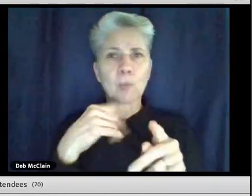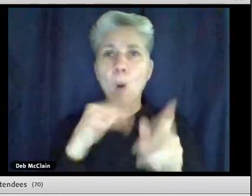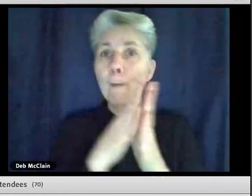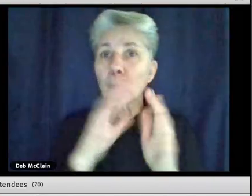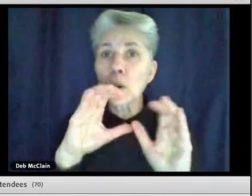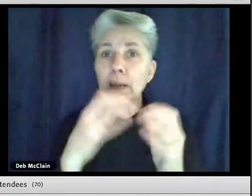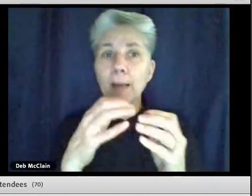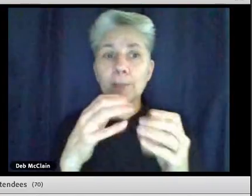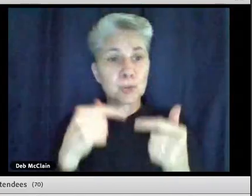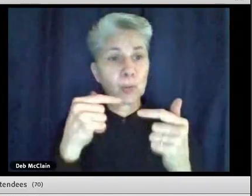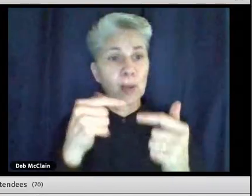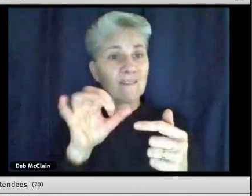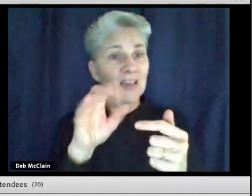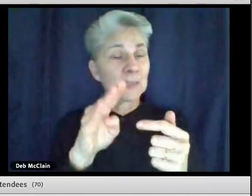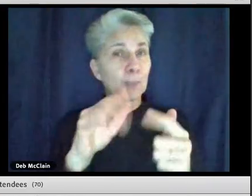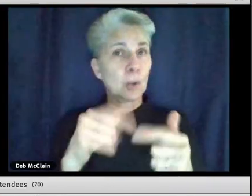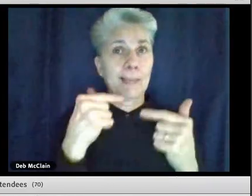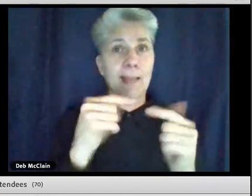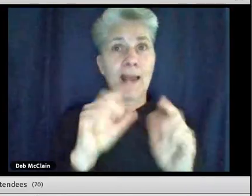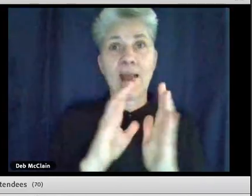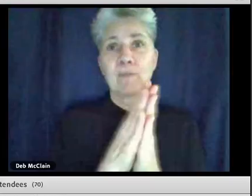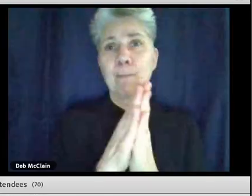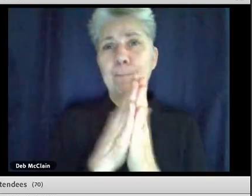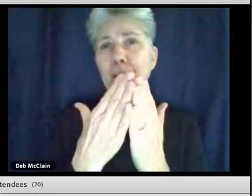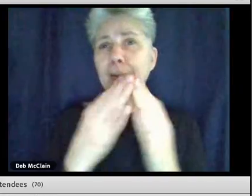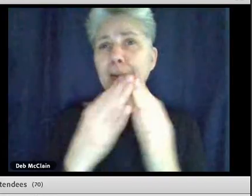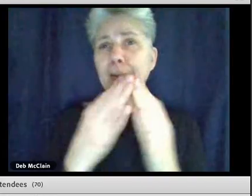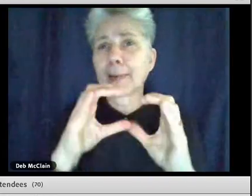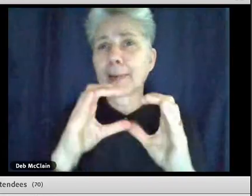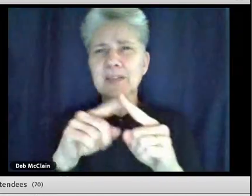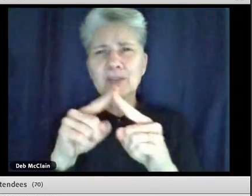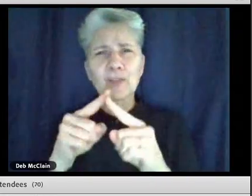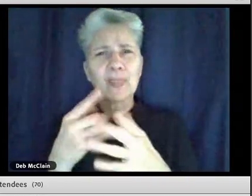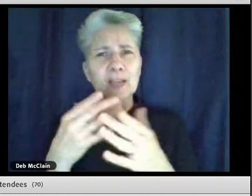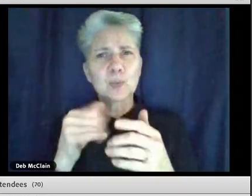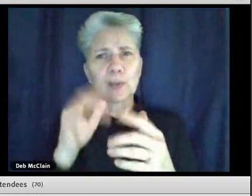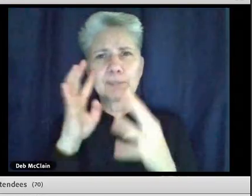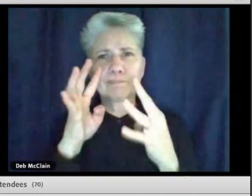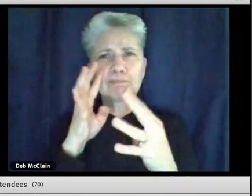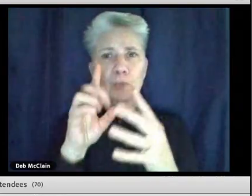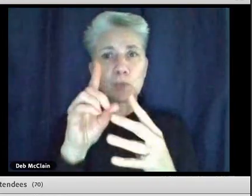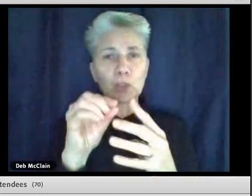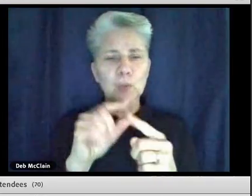so things that, you know, we just need to remind people or have a, you know, book club. Do a live Facebook Live book club.